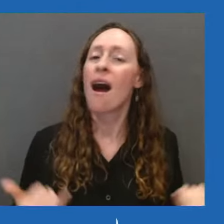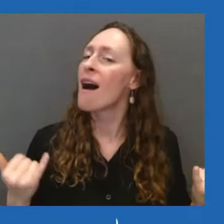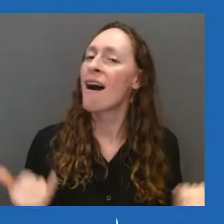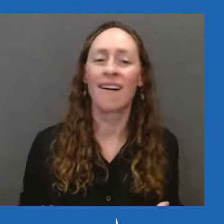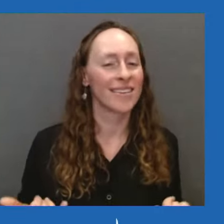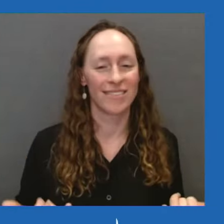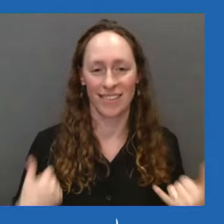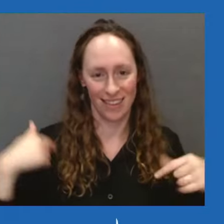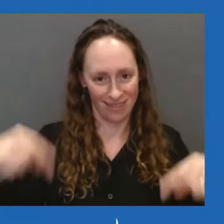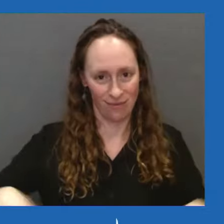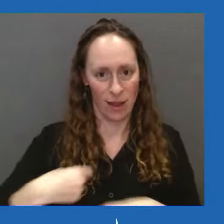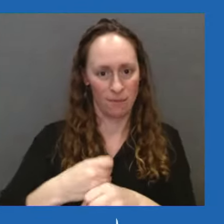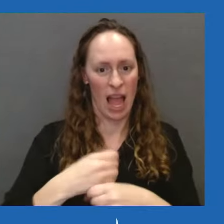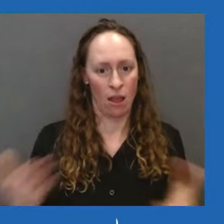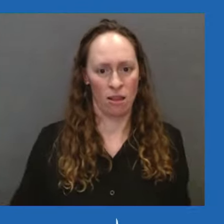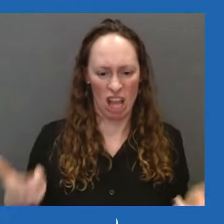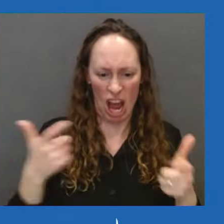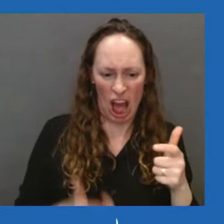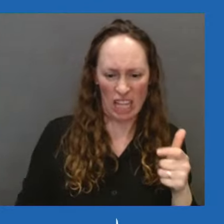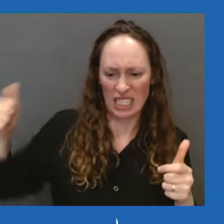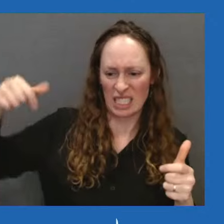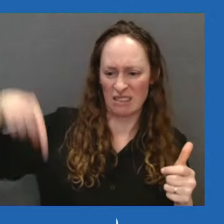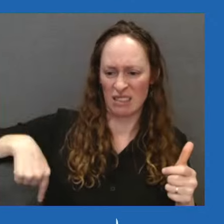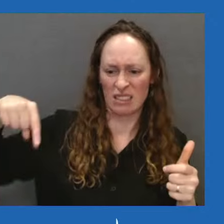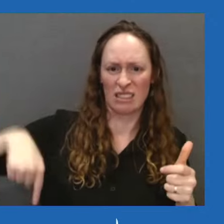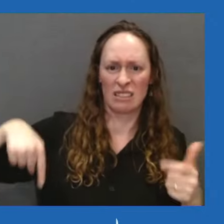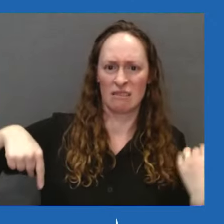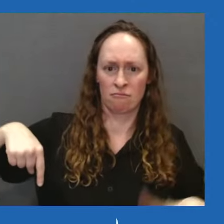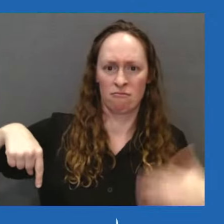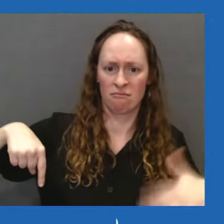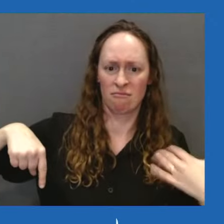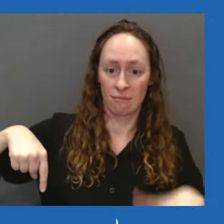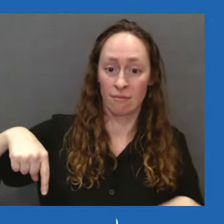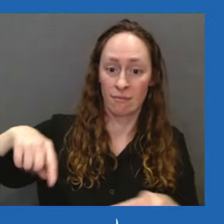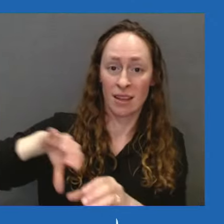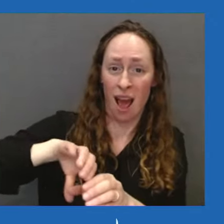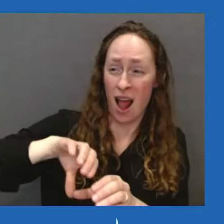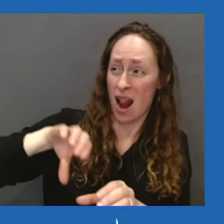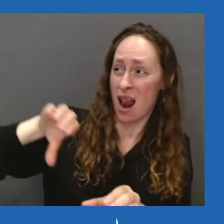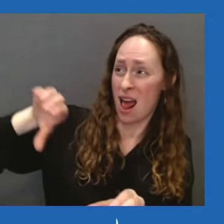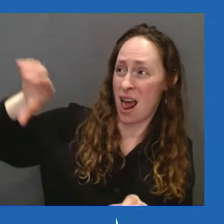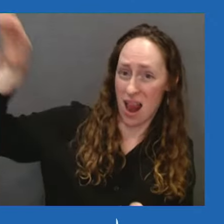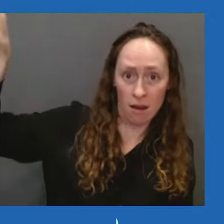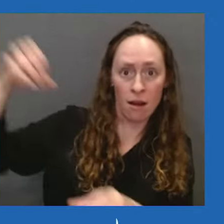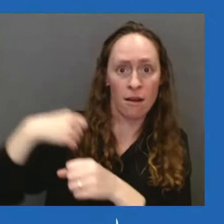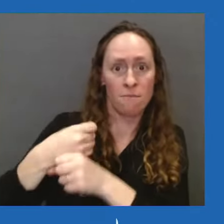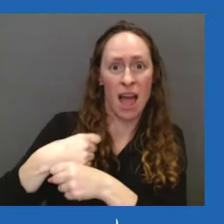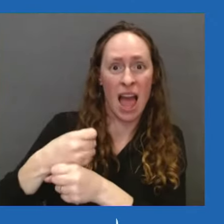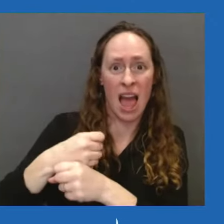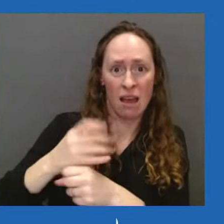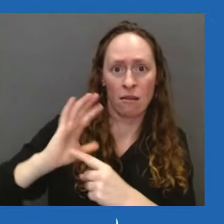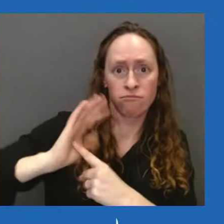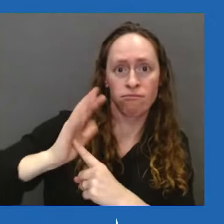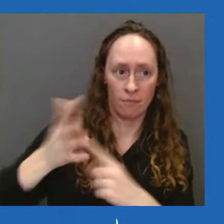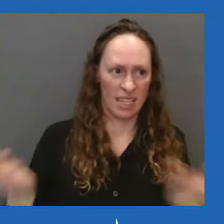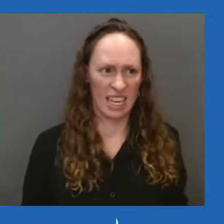the entire world -- -- with over 870 employees. It's simple. As I've said for a long time: